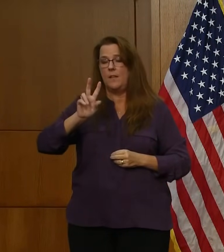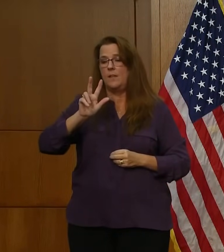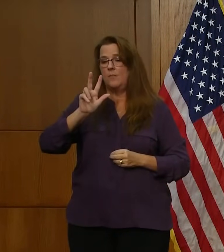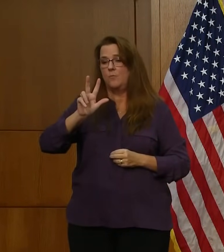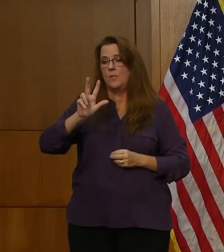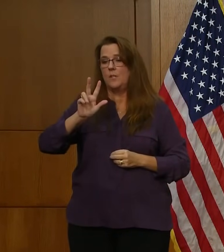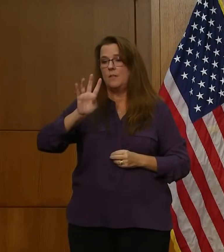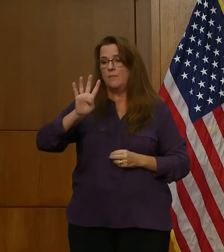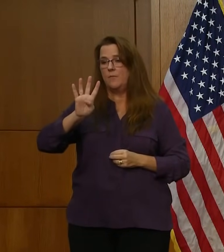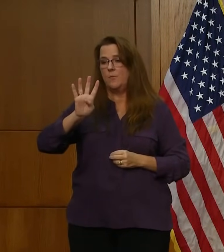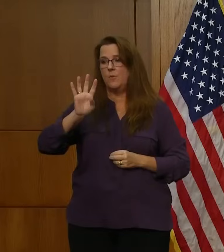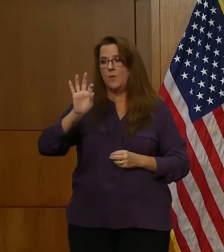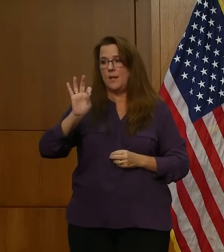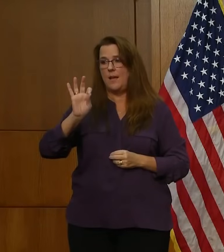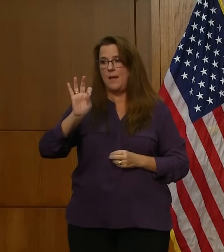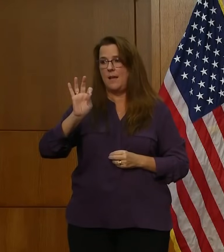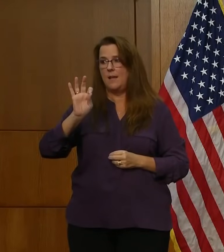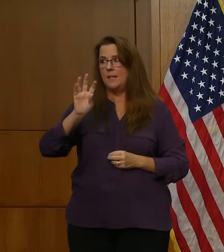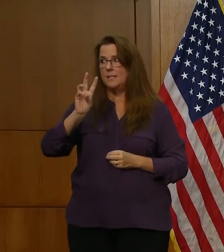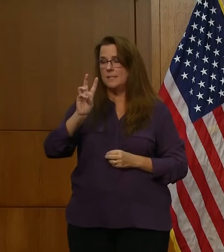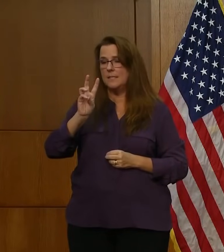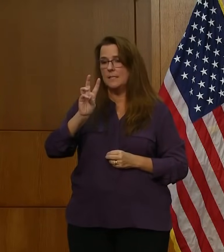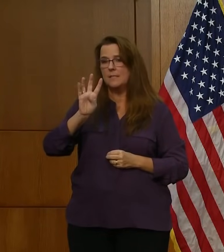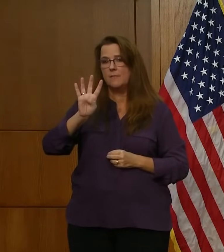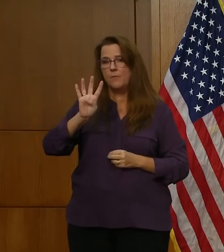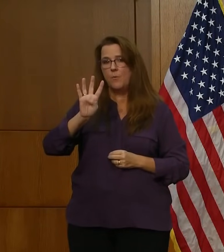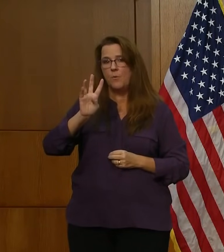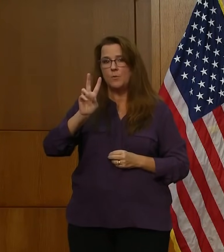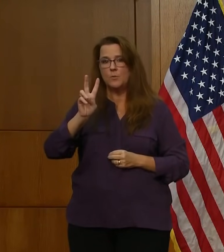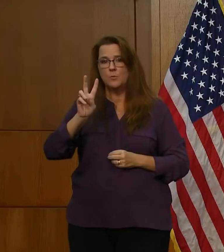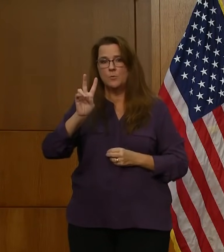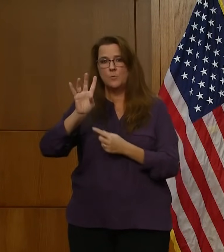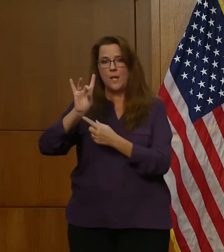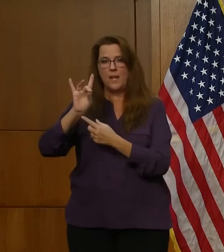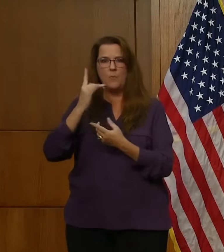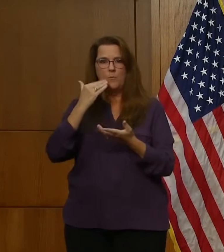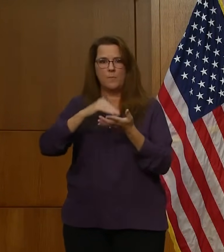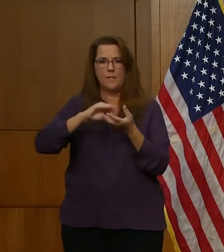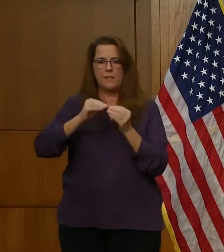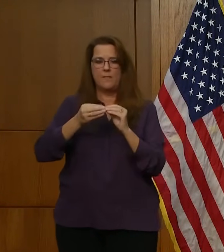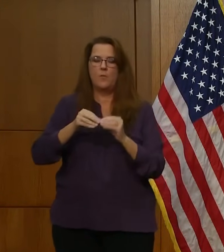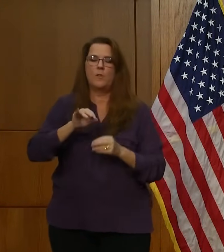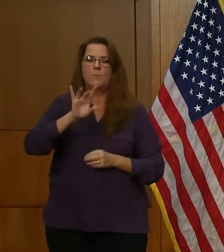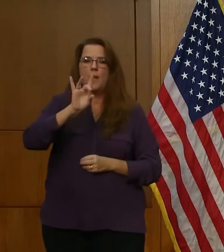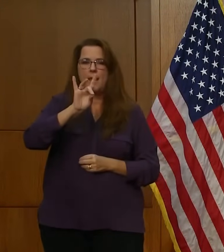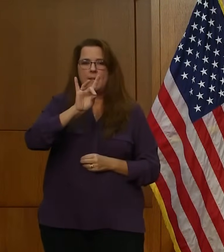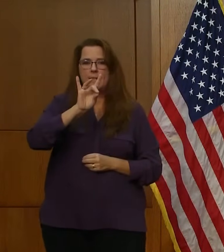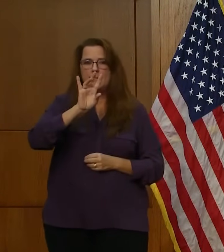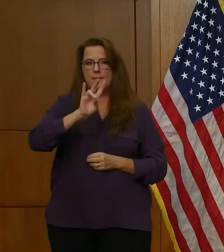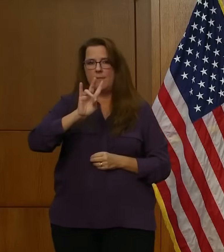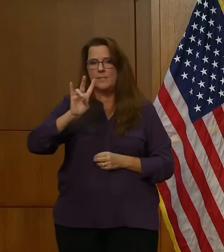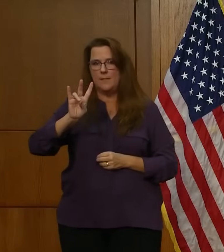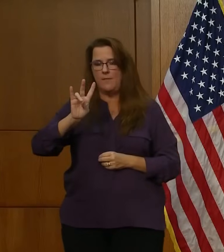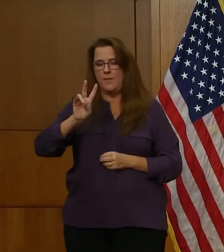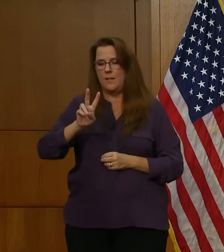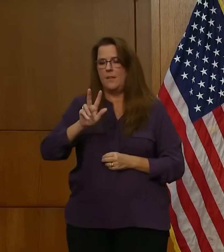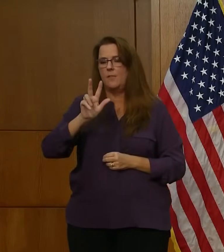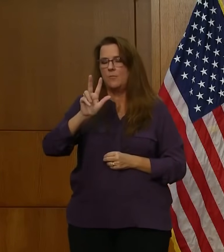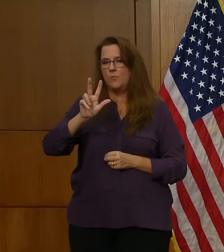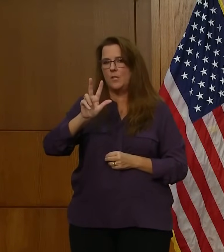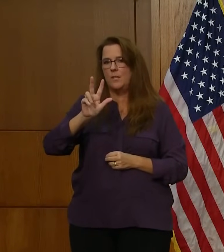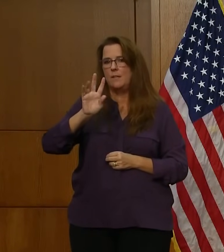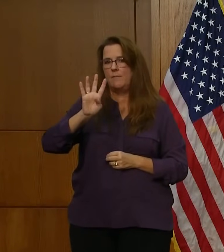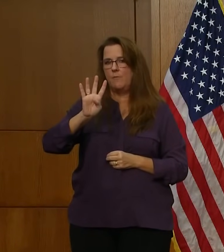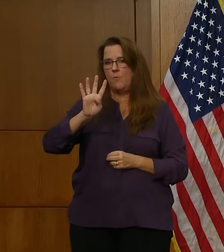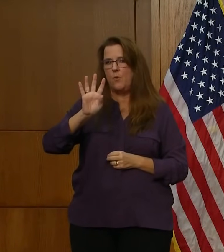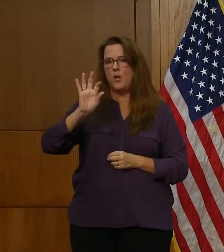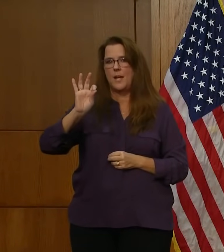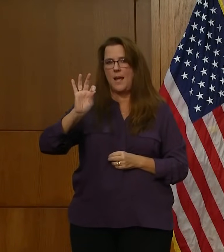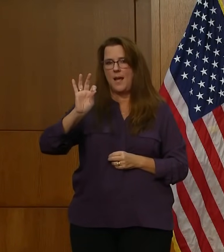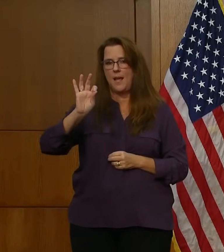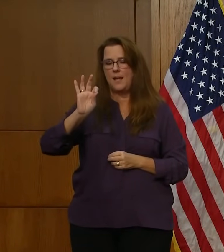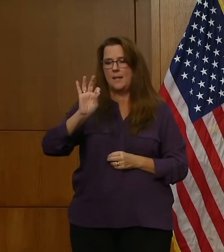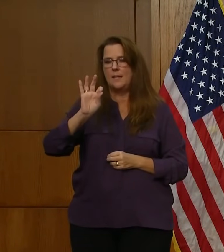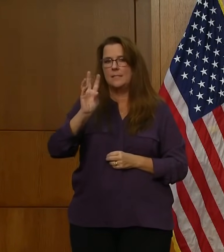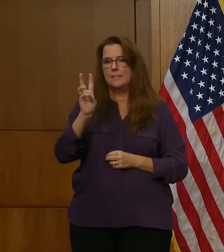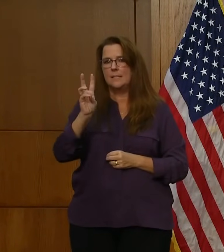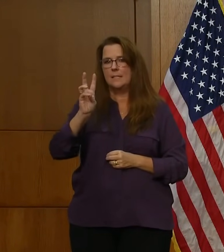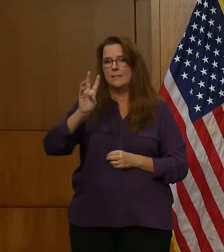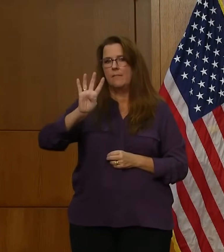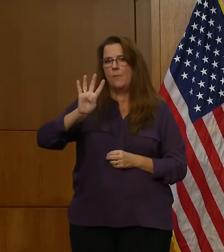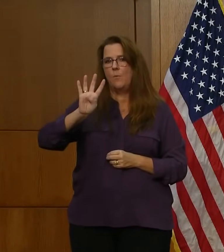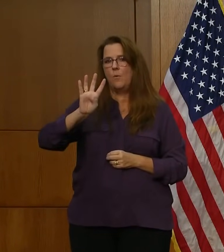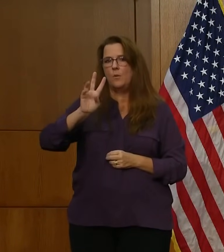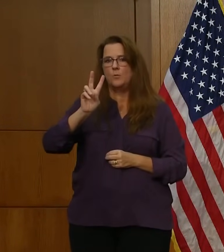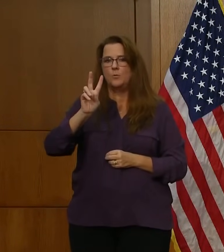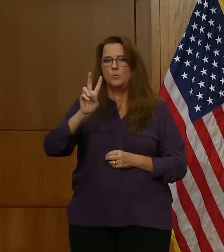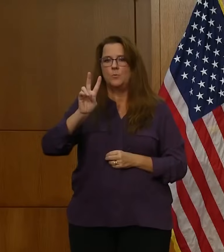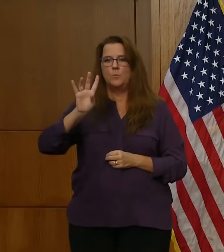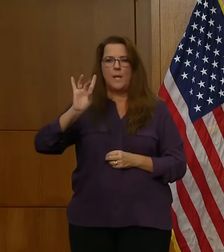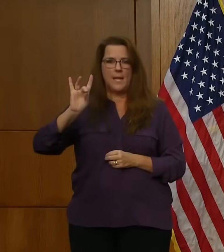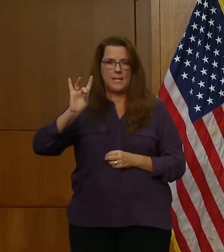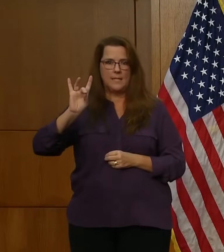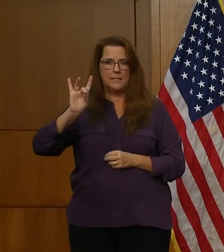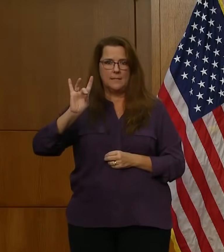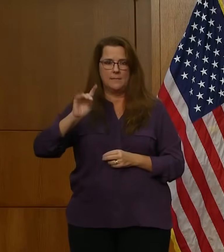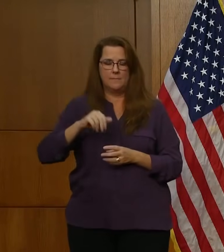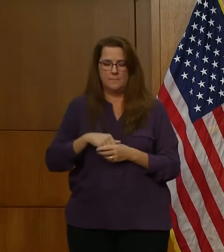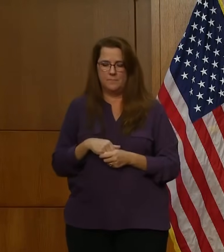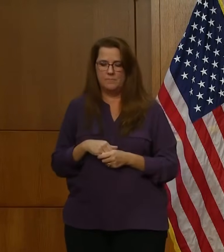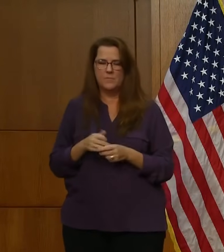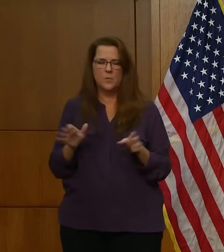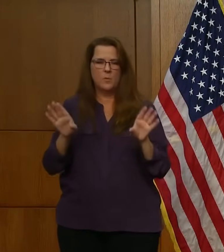LINE AT 877. 3496428 AND I